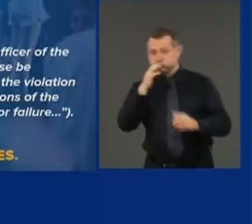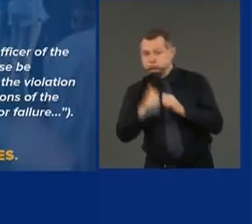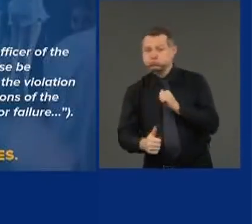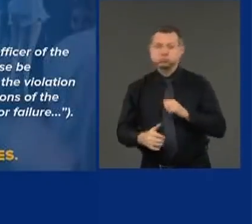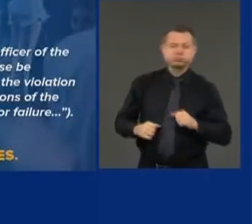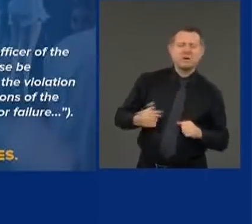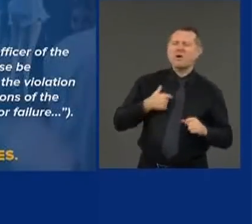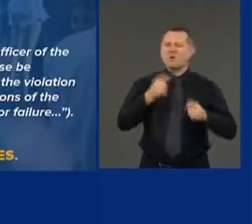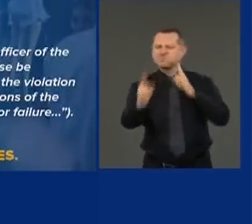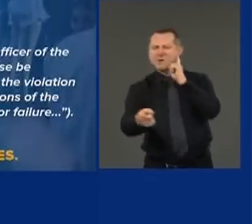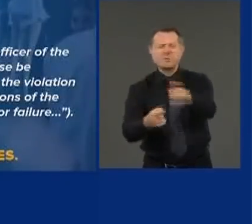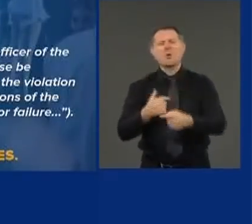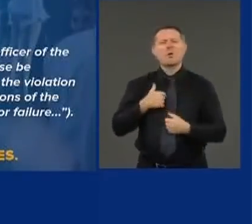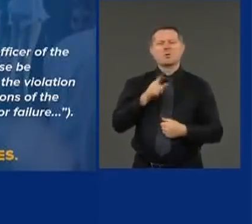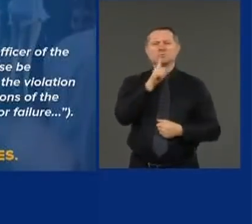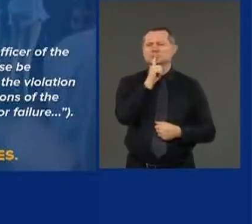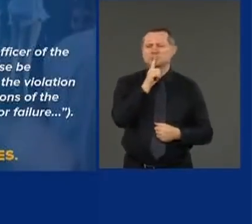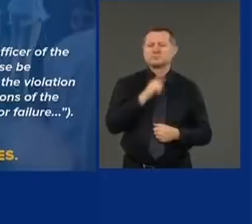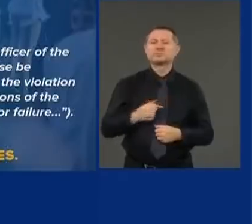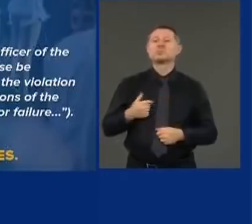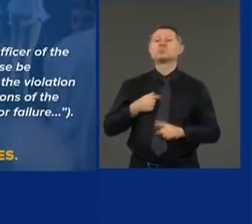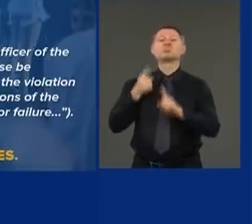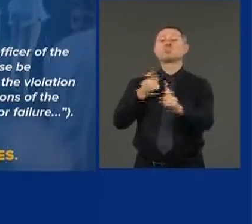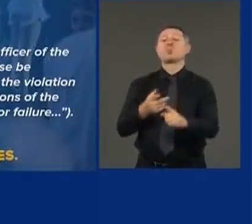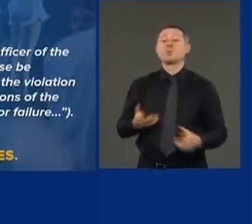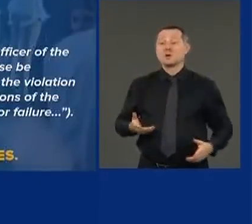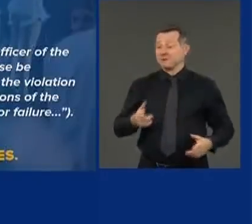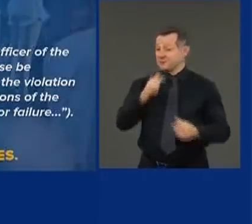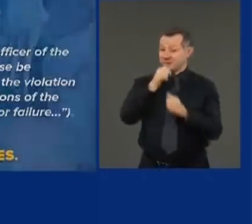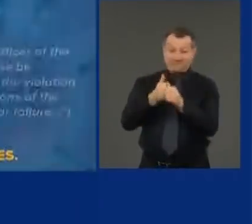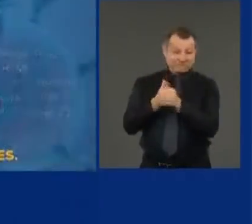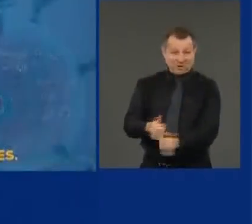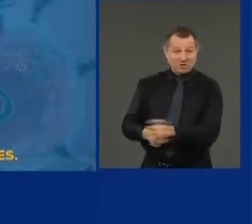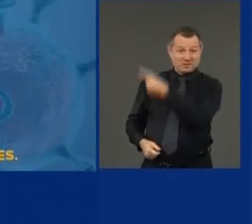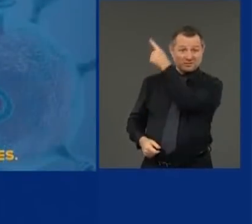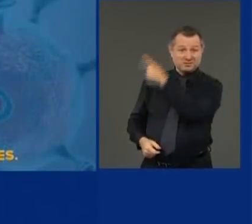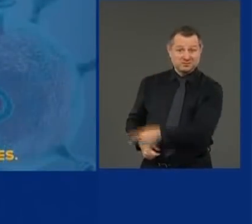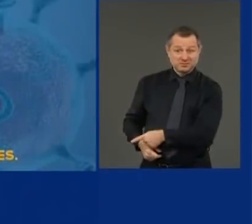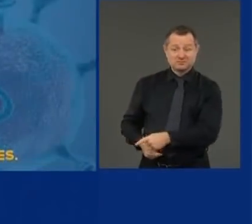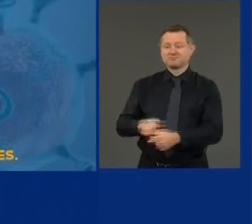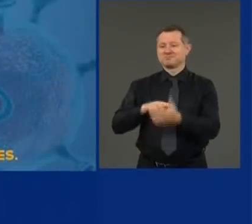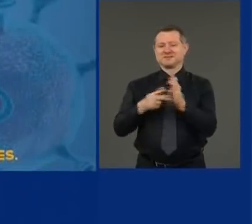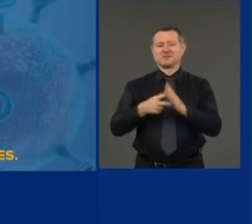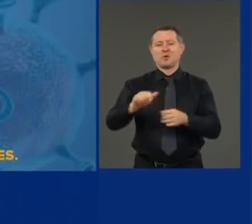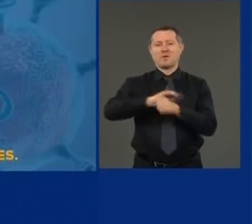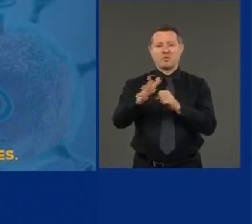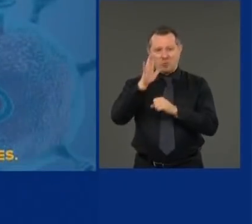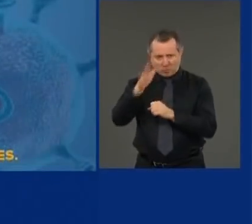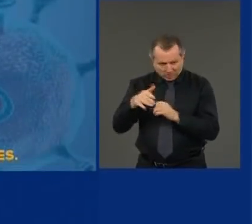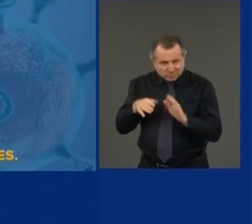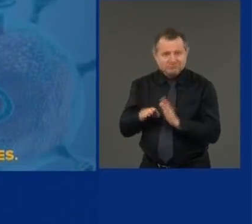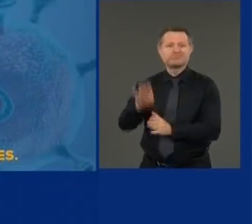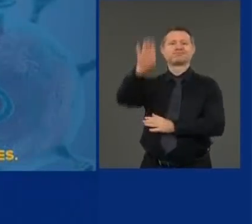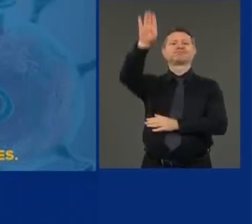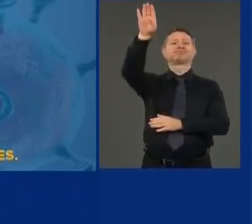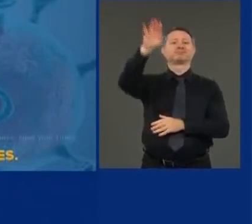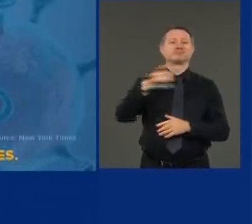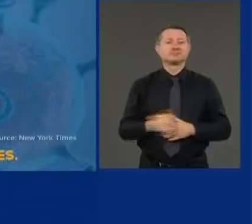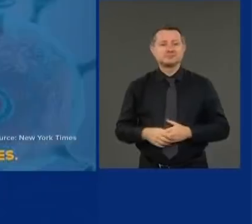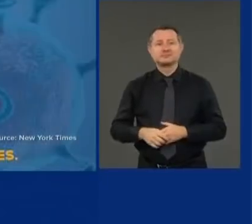AND THE LAW IS CLEAR. I DON'T WANT TO BE DIFFICULT OR UNNECESSARILY DIFFICULT, BUT I'M TELLING YOU IF WE DON'T FOLLOW